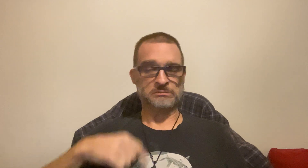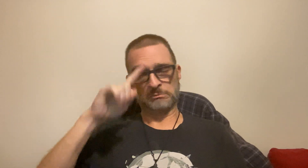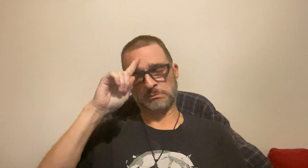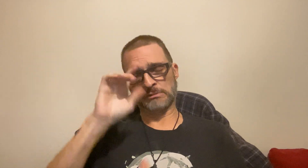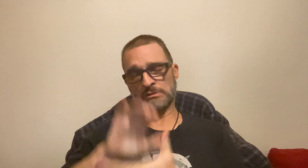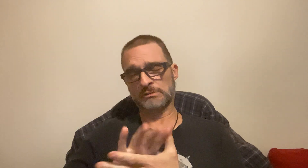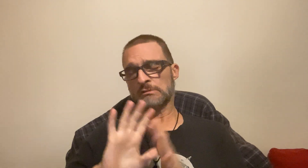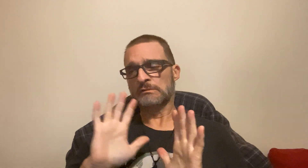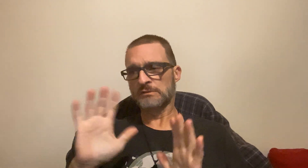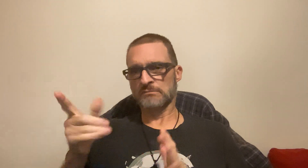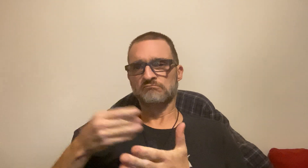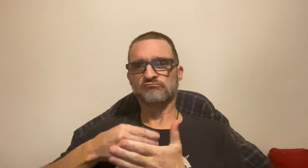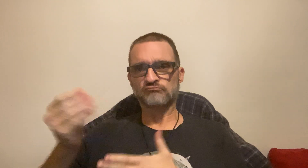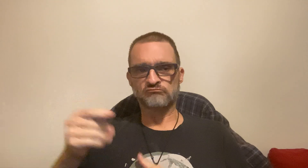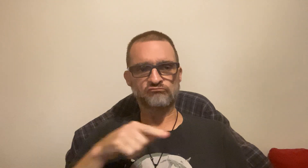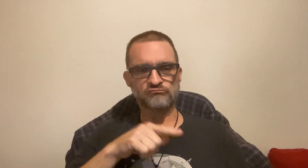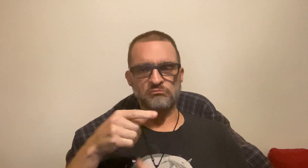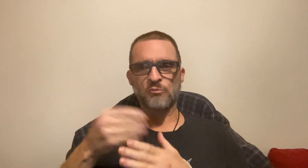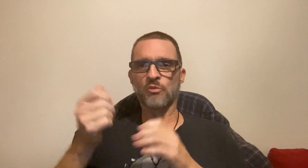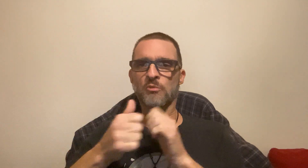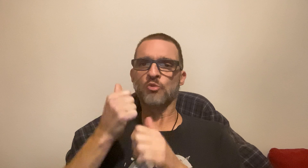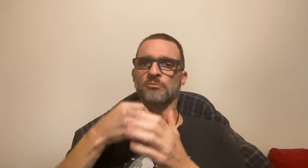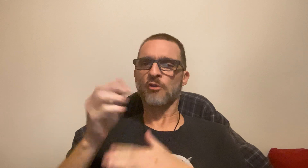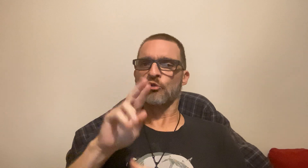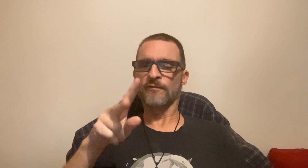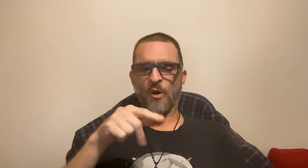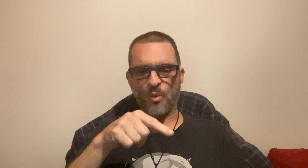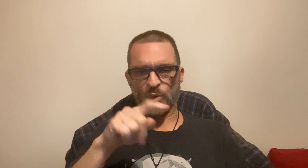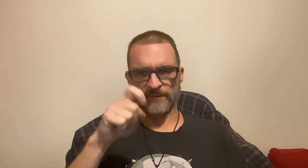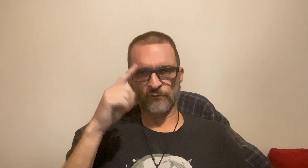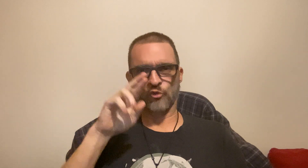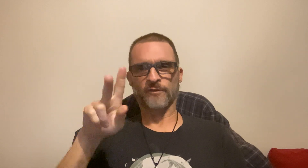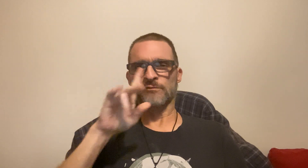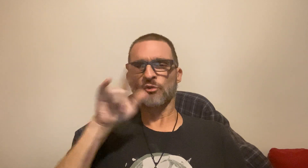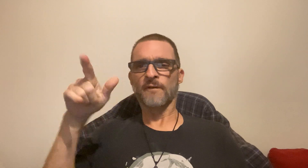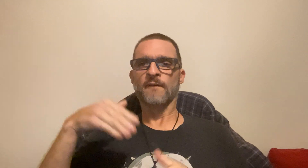strong Christian, I believe. He bought most of RV items. He kept seeing things needing for RV.